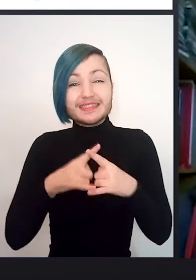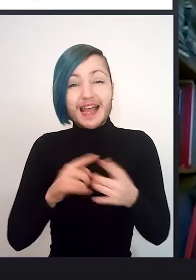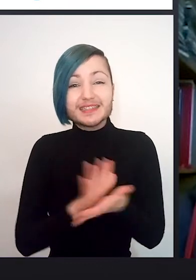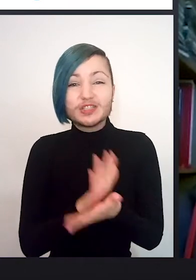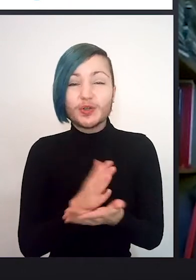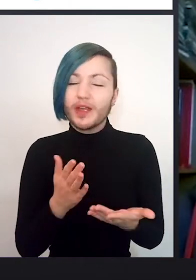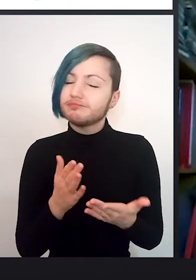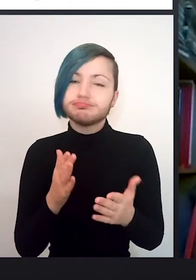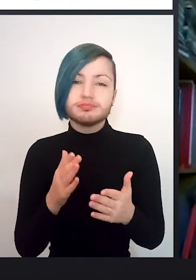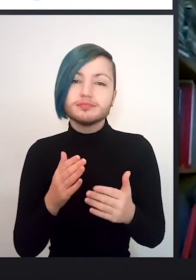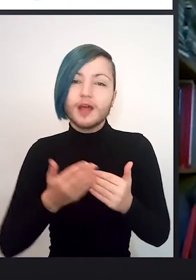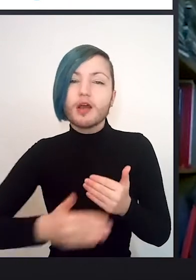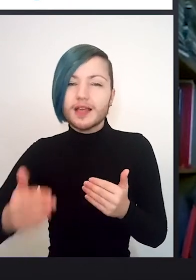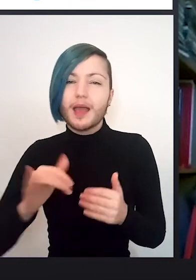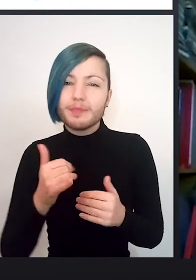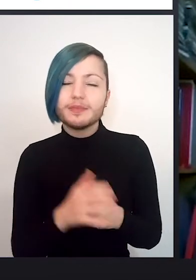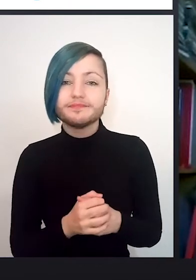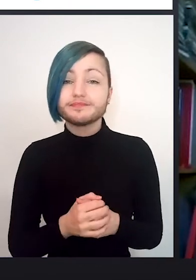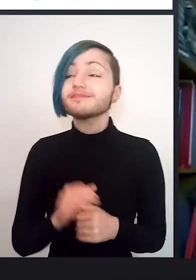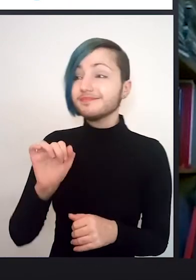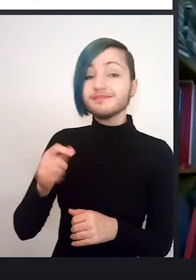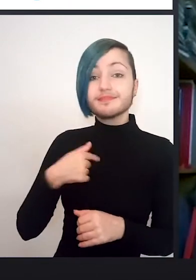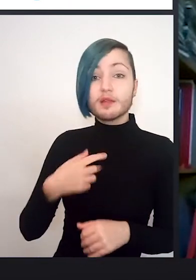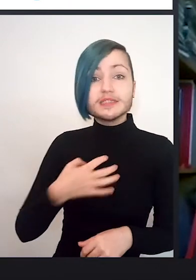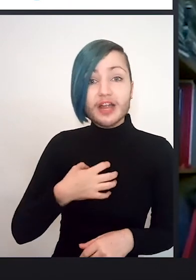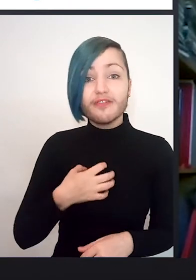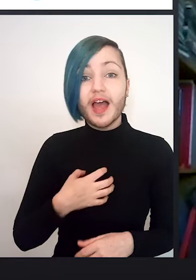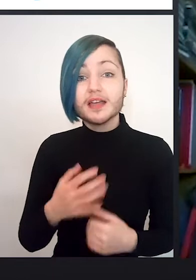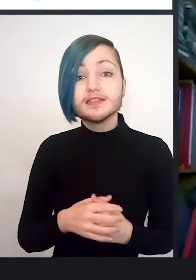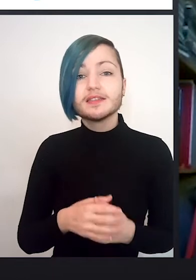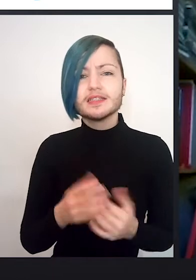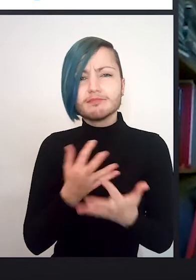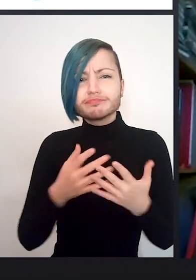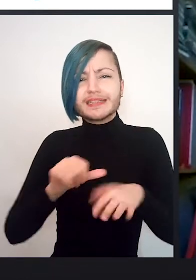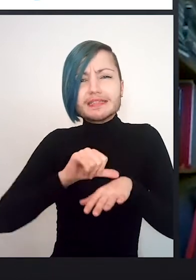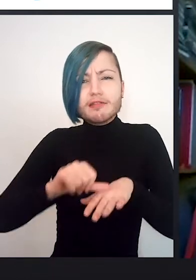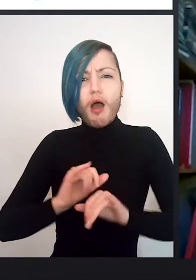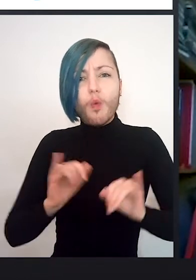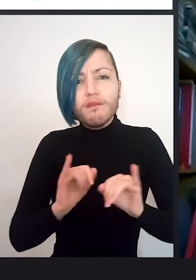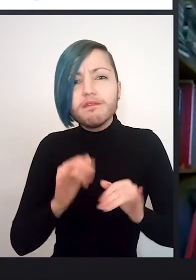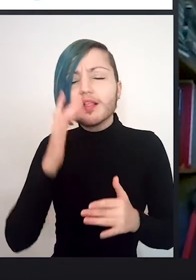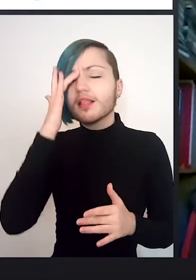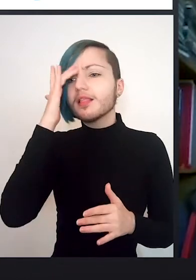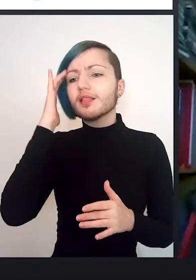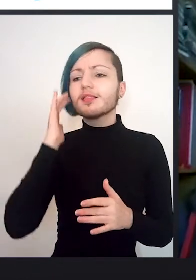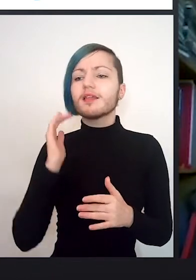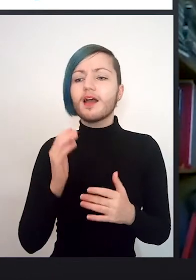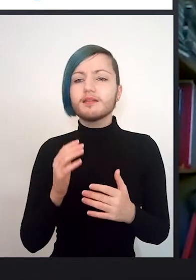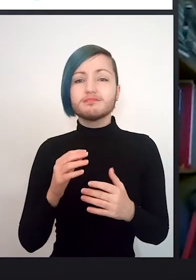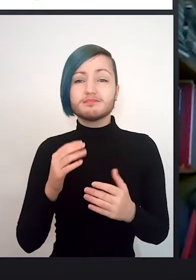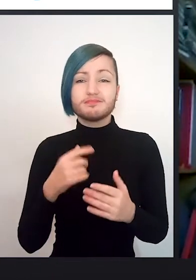Absolutely. And I was terrified because I had such bad scarring and it looked